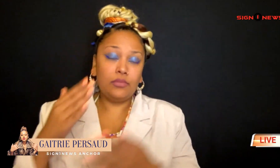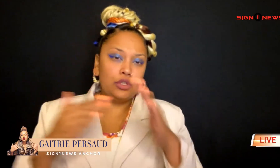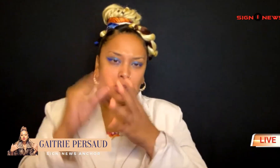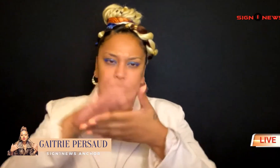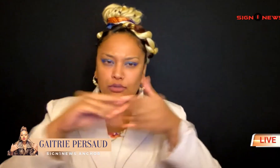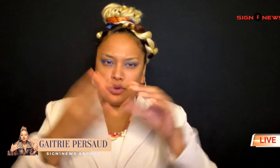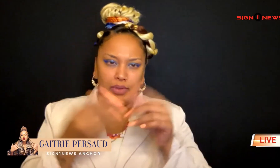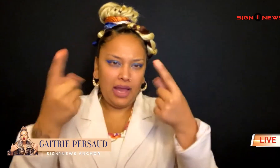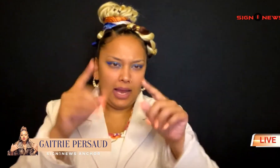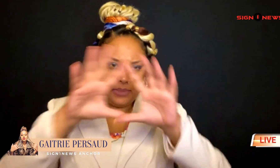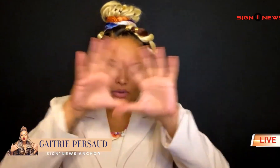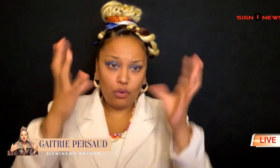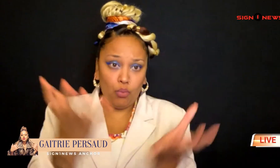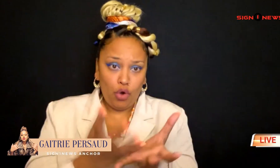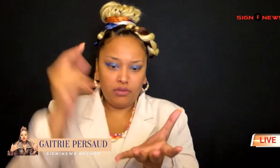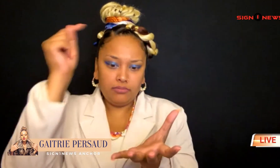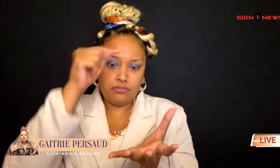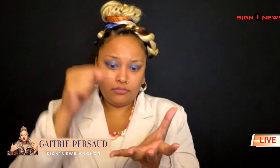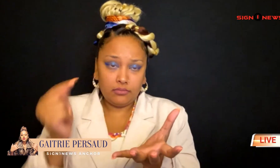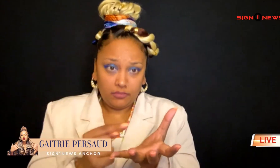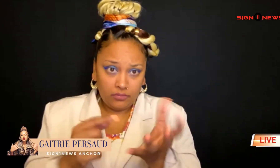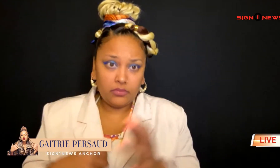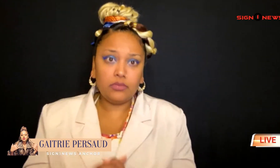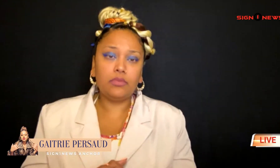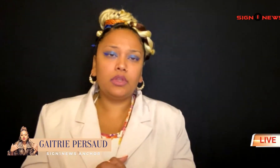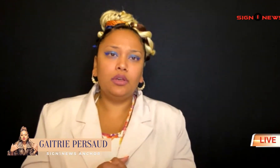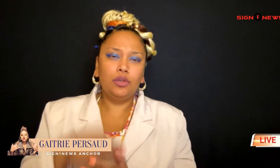now here's a quick look at the top trending stories making headlines today